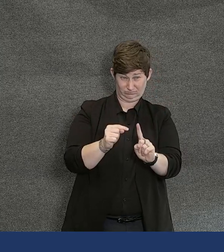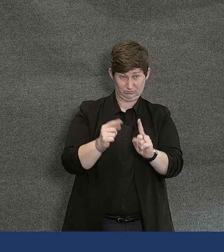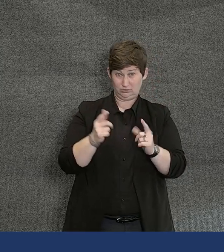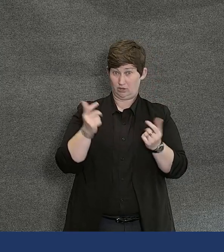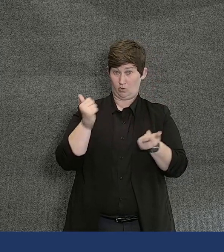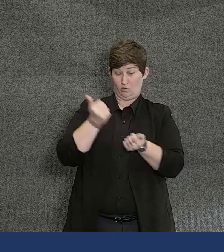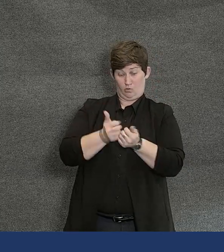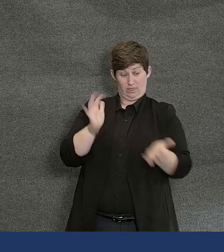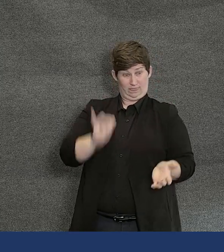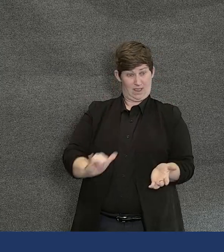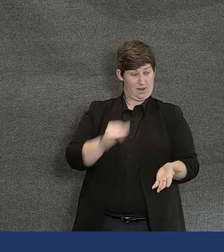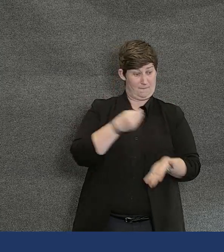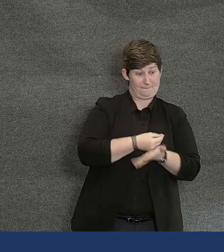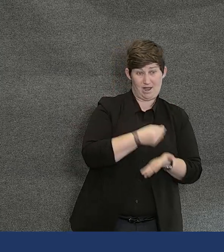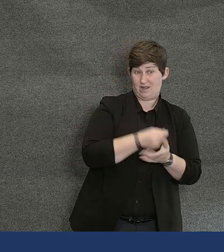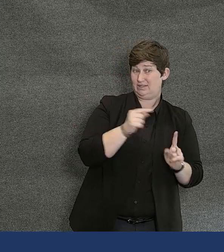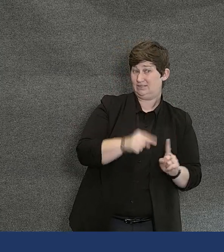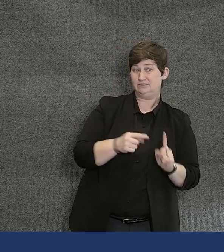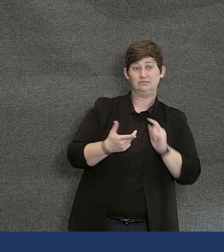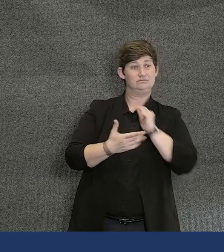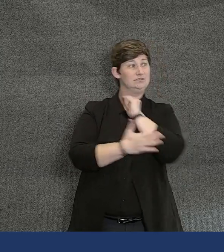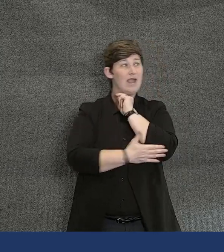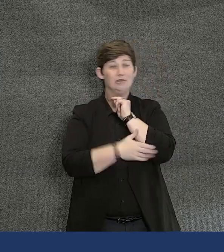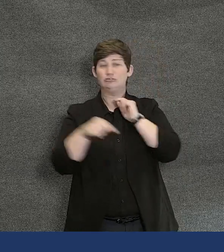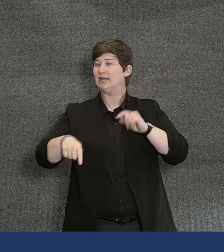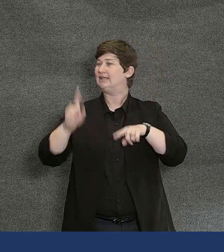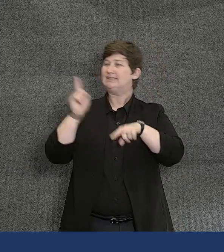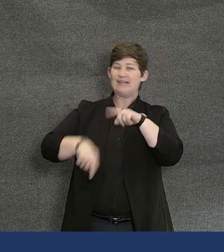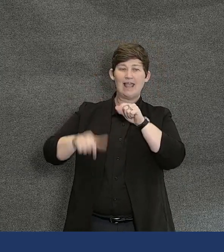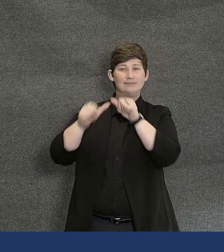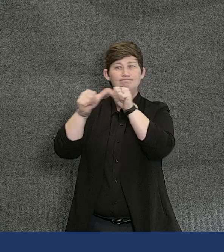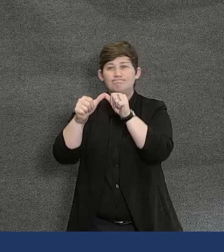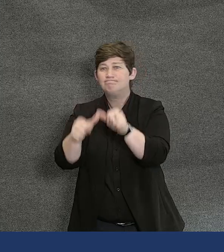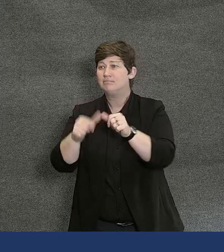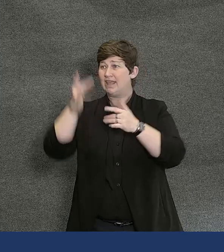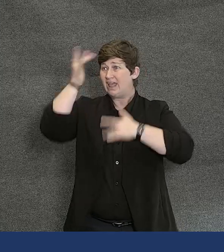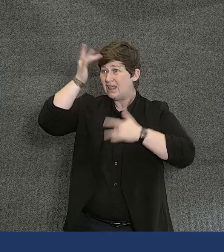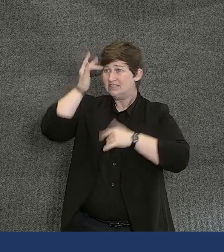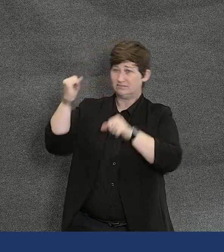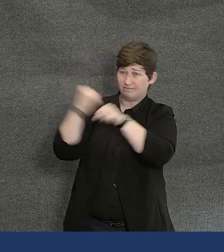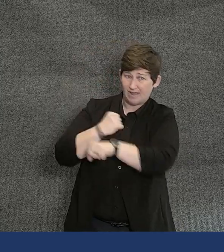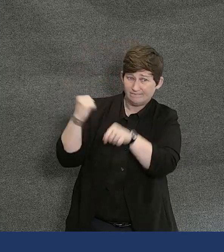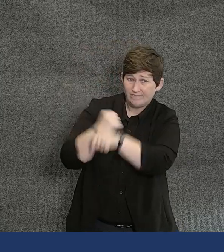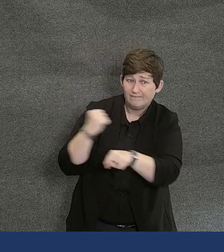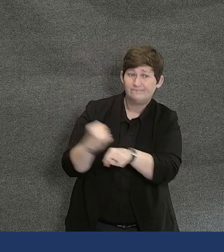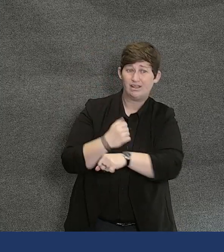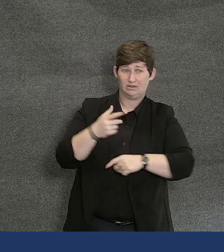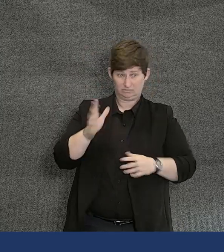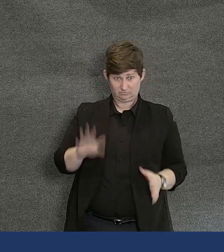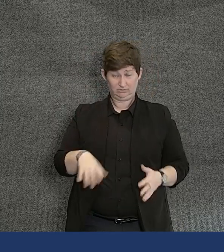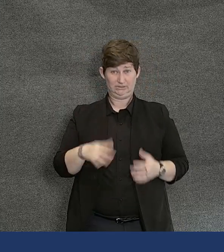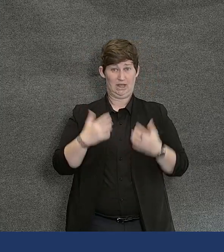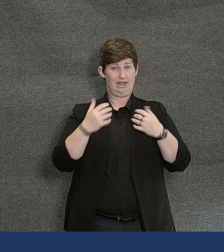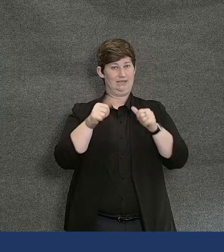less able to fight chronic illness, less able to help Americans be healthy, less able to support the disability community.